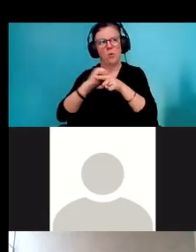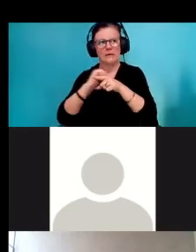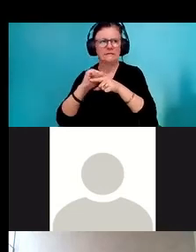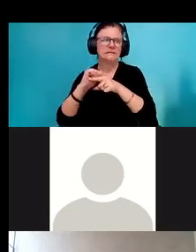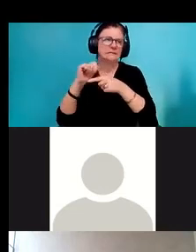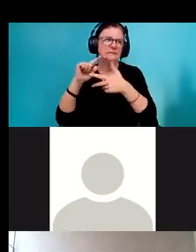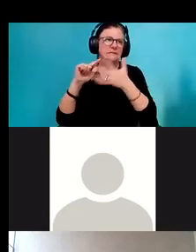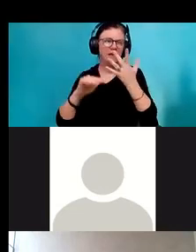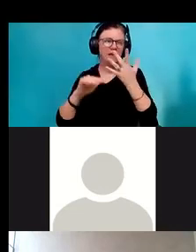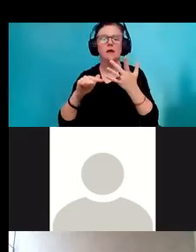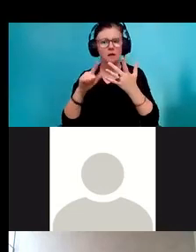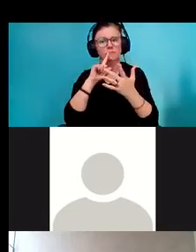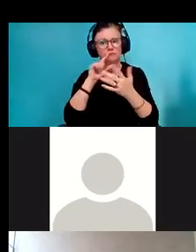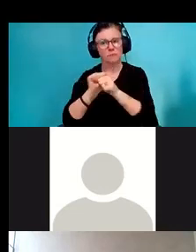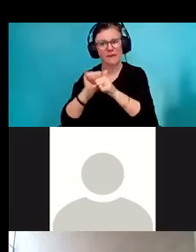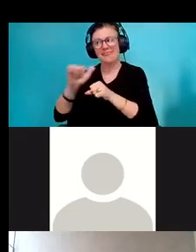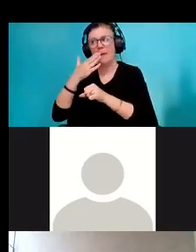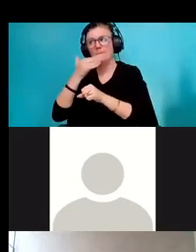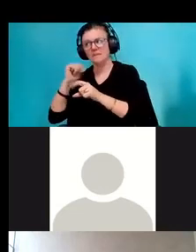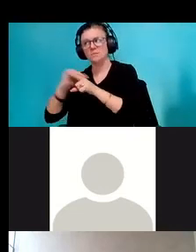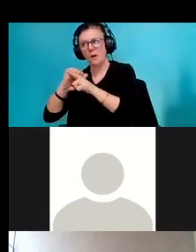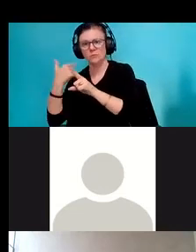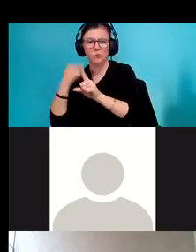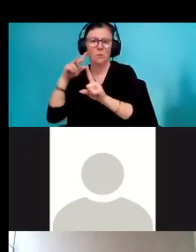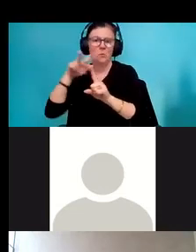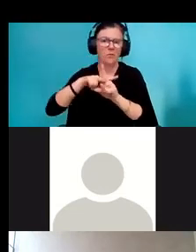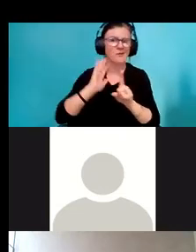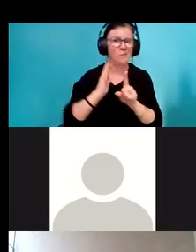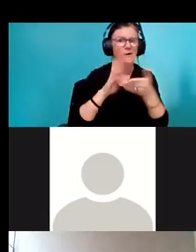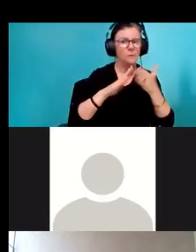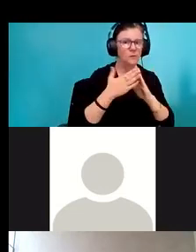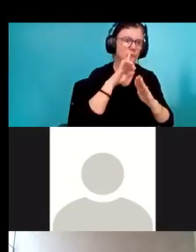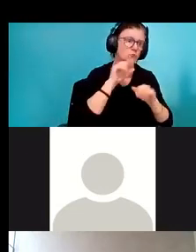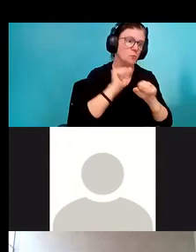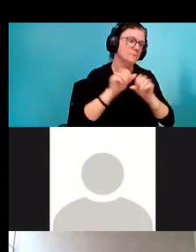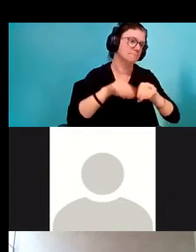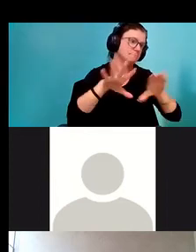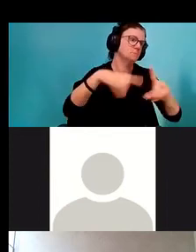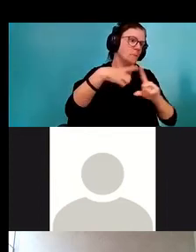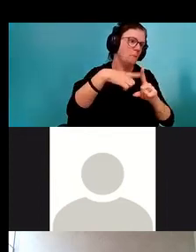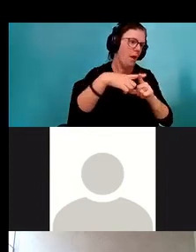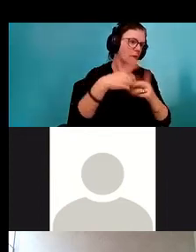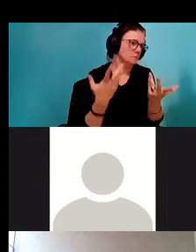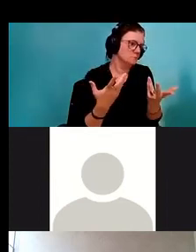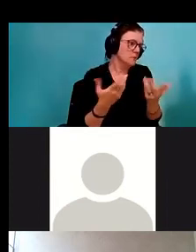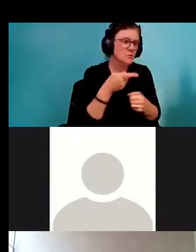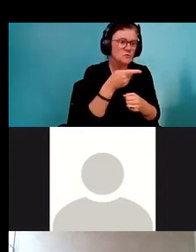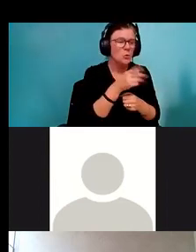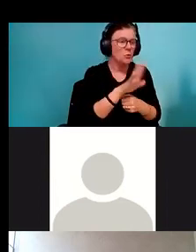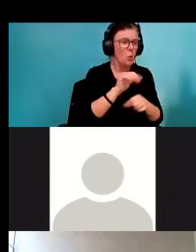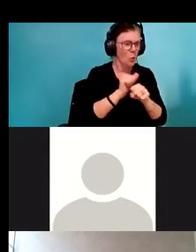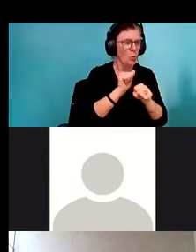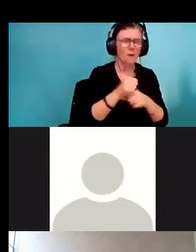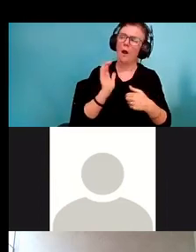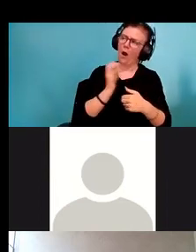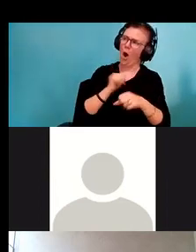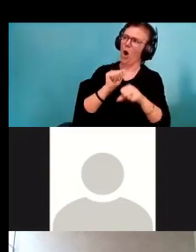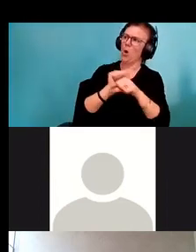the impact in our community. So just stating that it's aligned with what research shows is a fine way